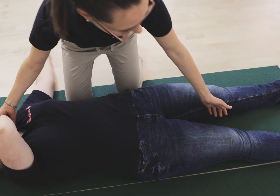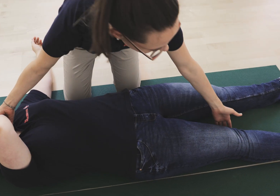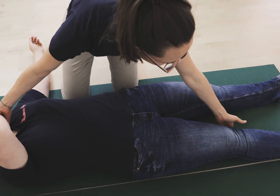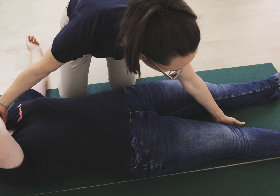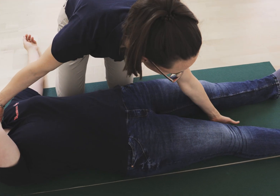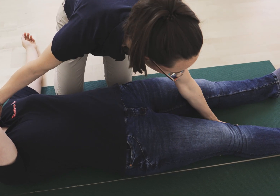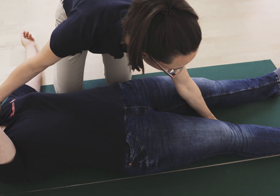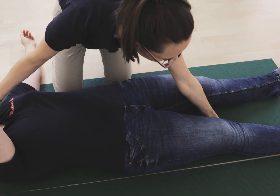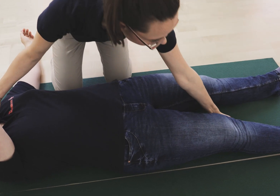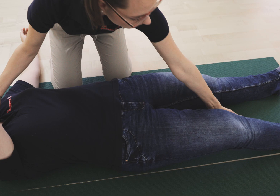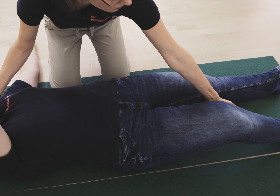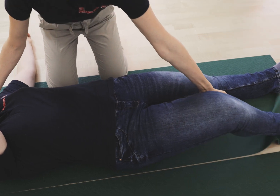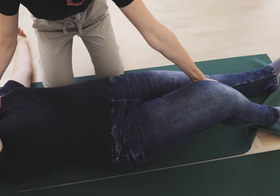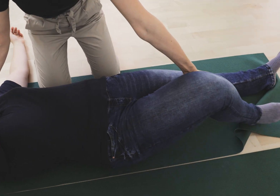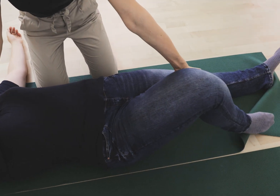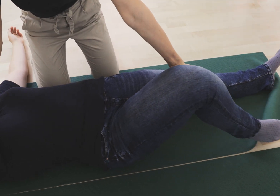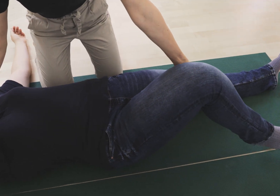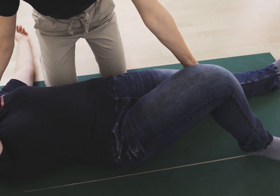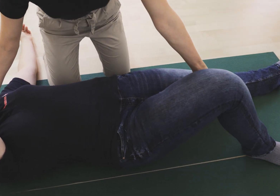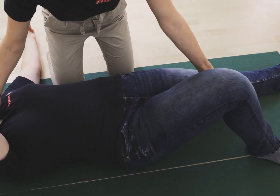Take the leg on the side far from you and bend it